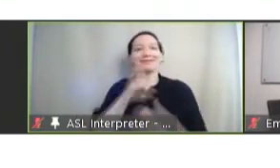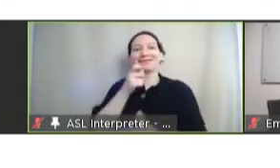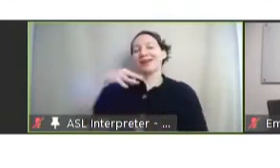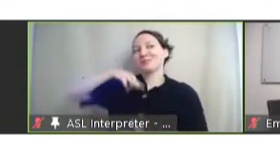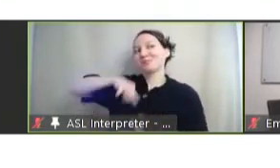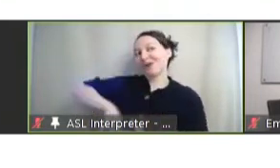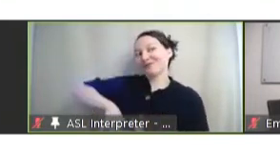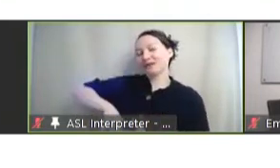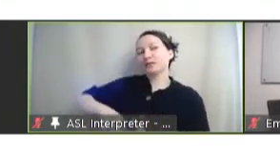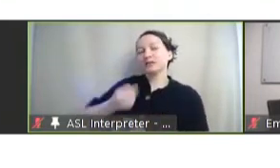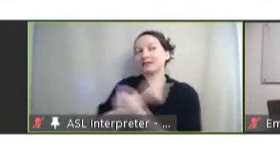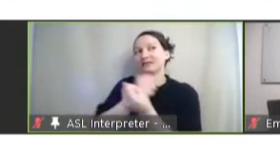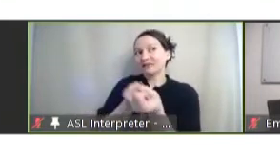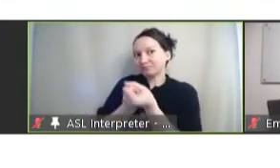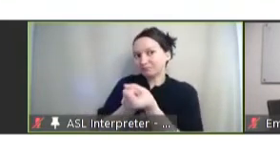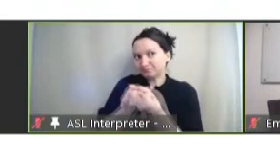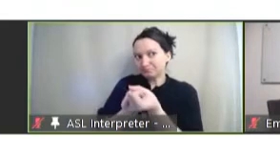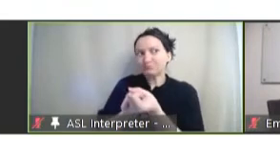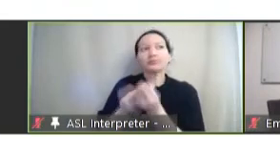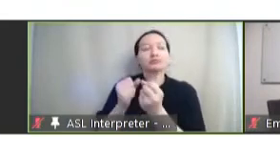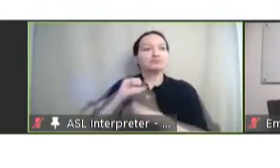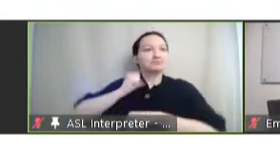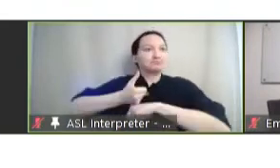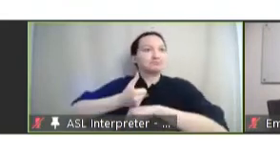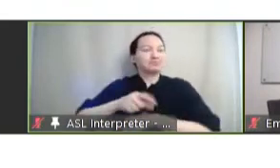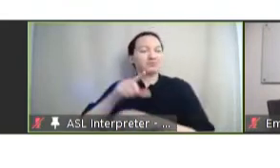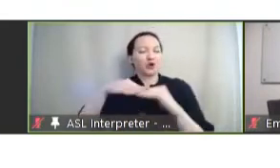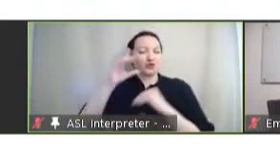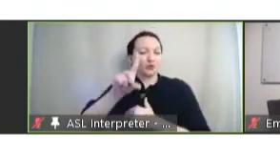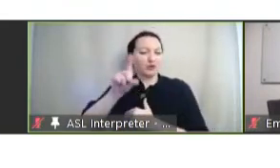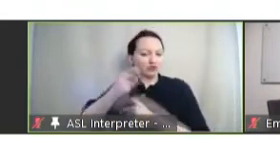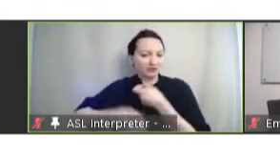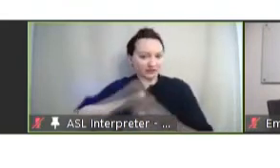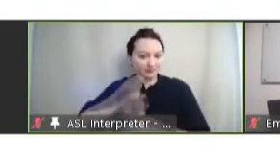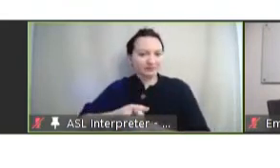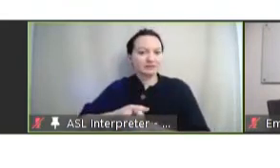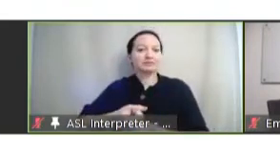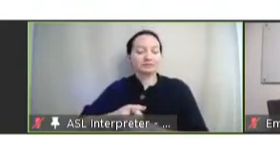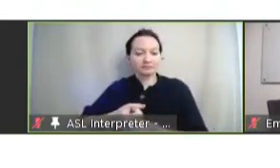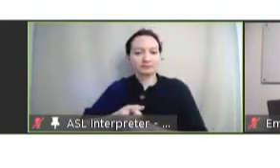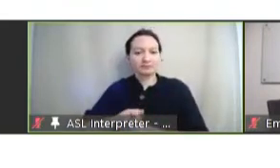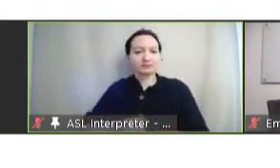advocate and have been in place for over 100 years. We're a mission-based organization,